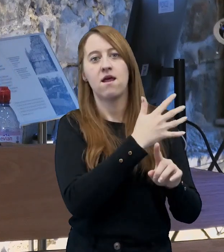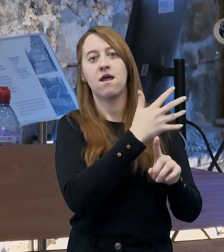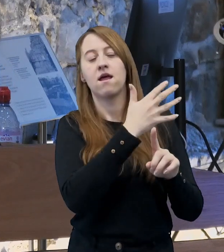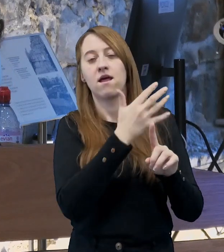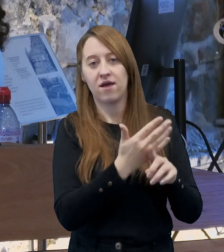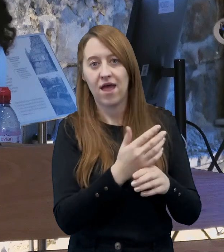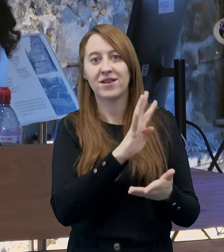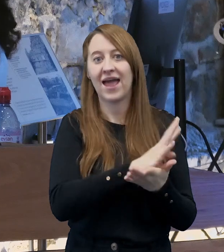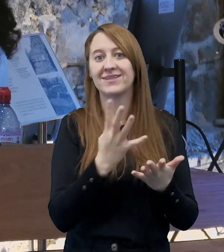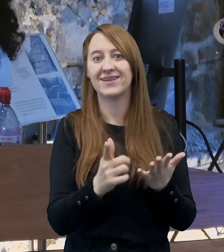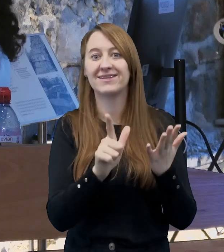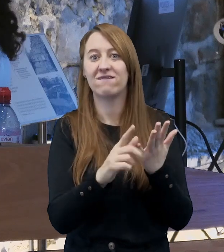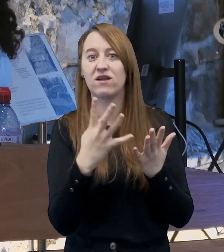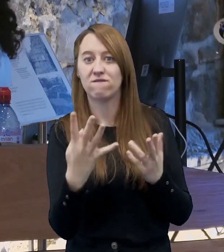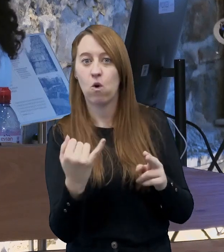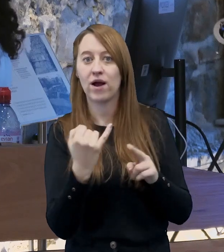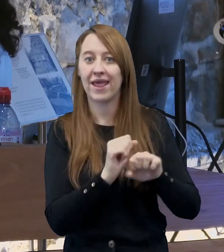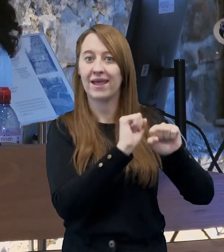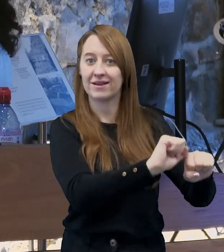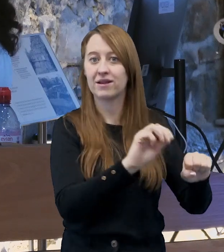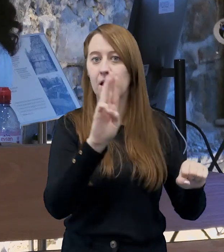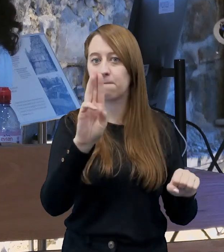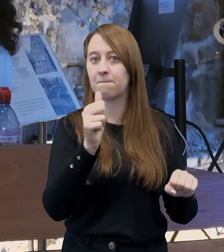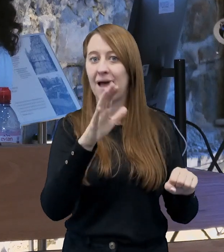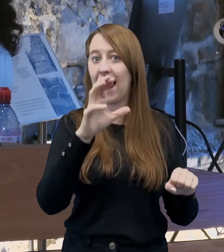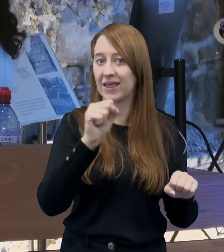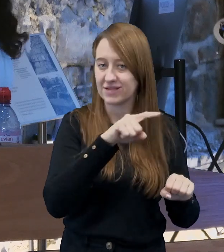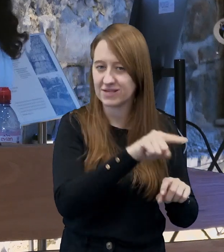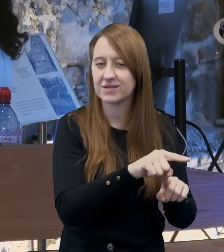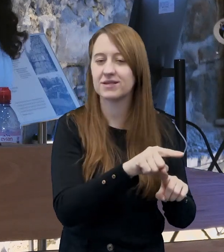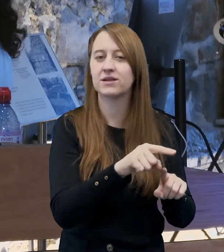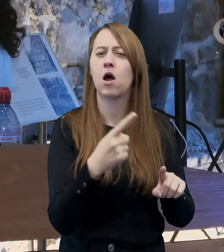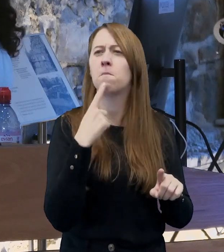in Pallas. What happens to it between the sitting 1919 and